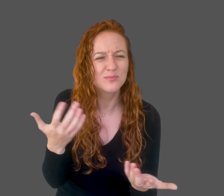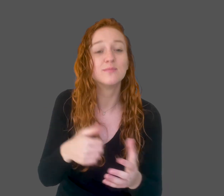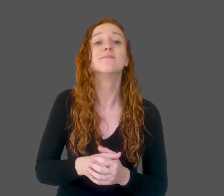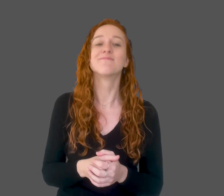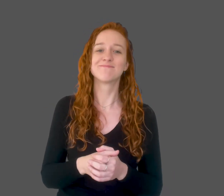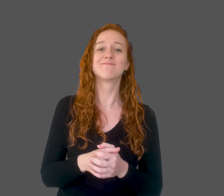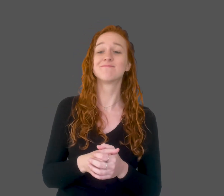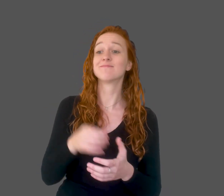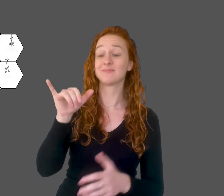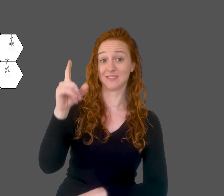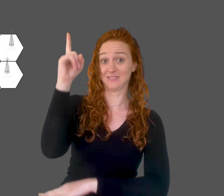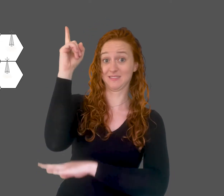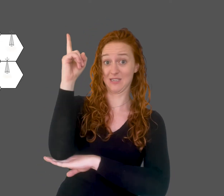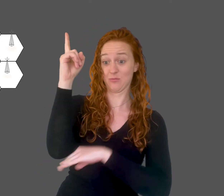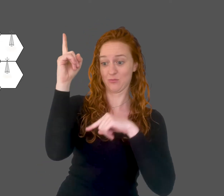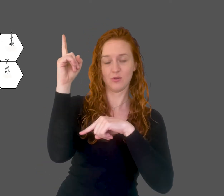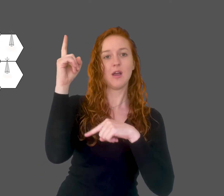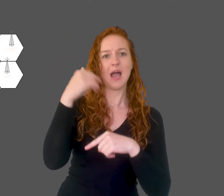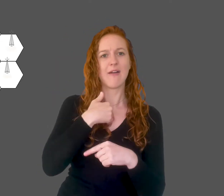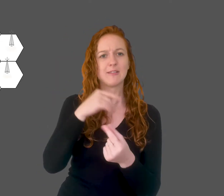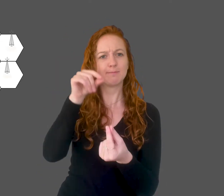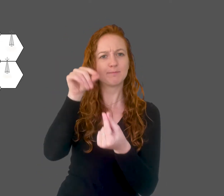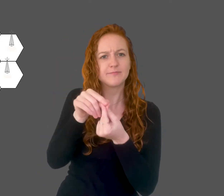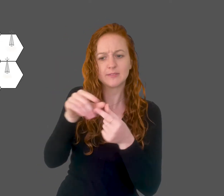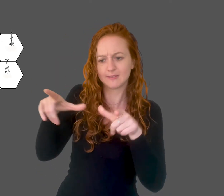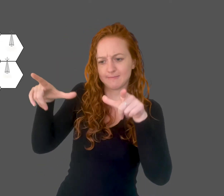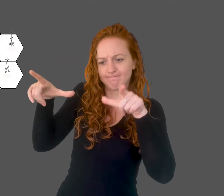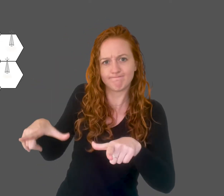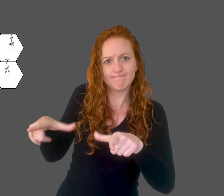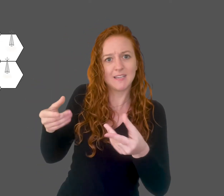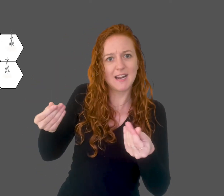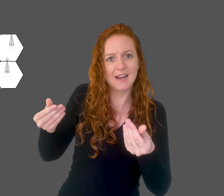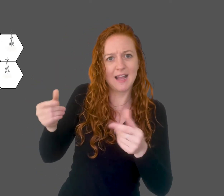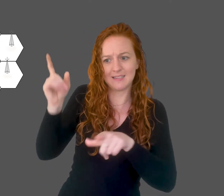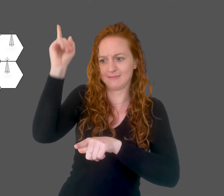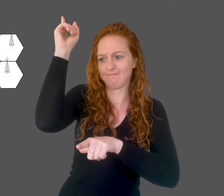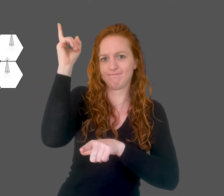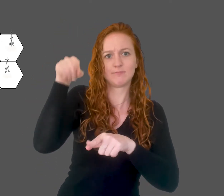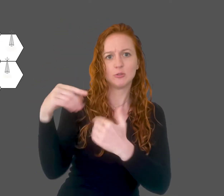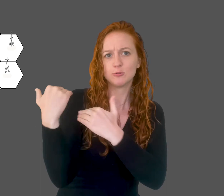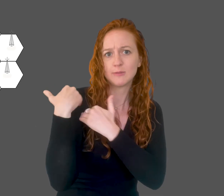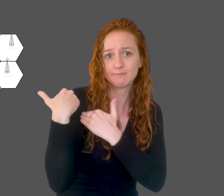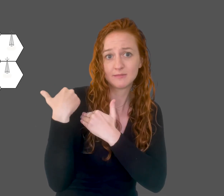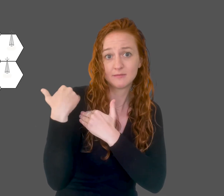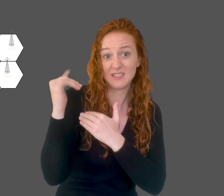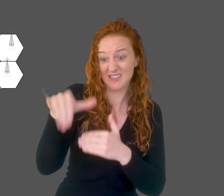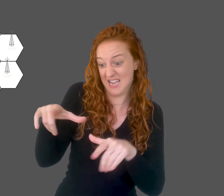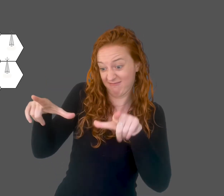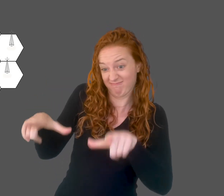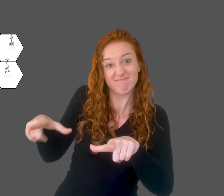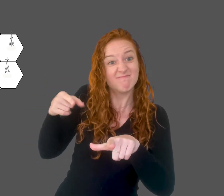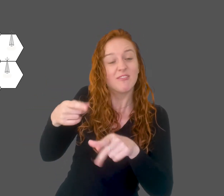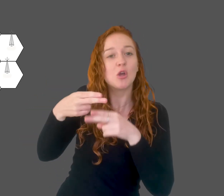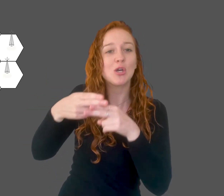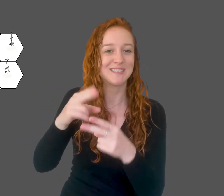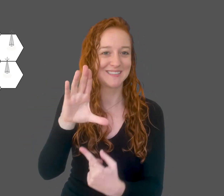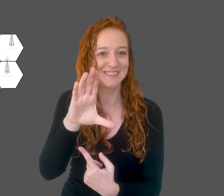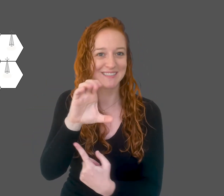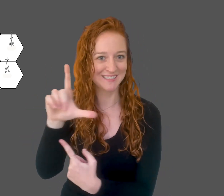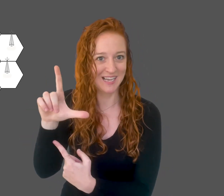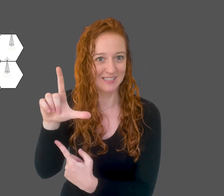Every tower presides over an area of land around it called a cell.